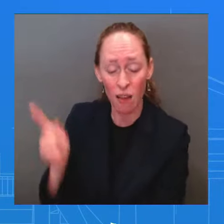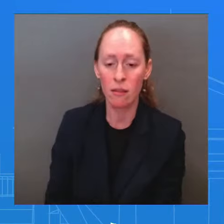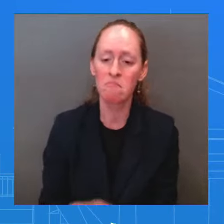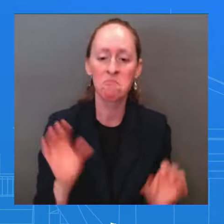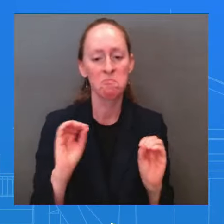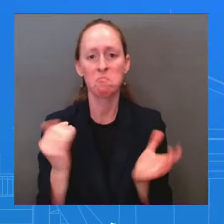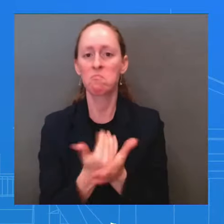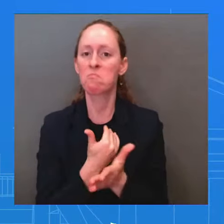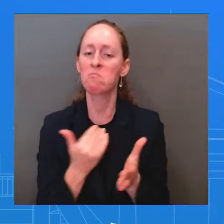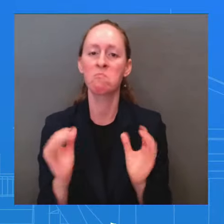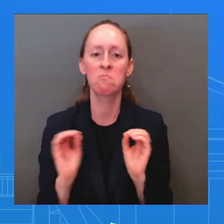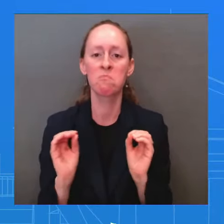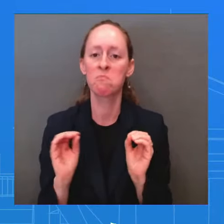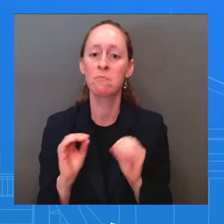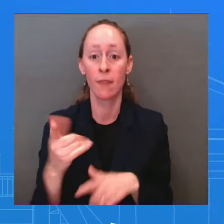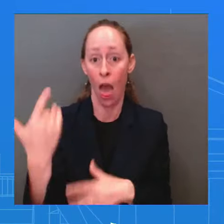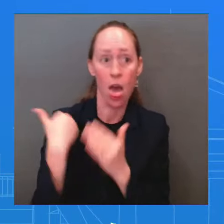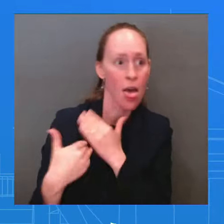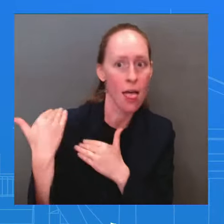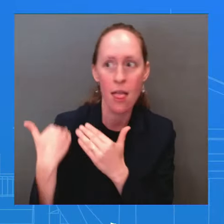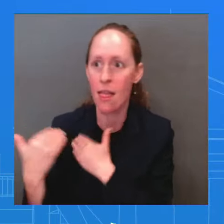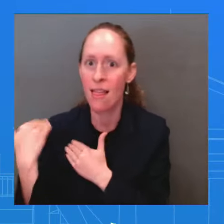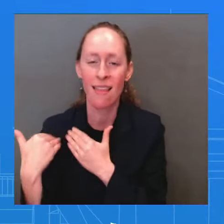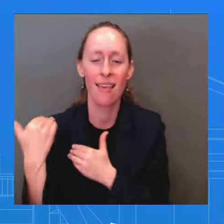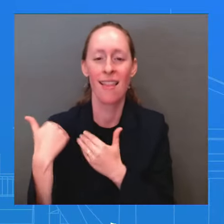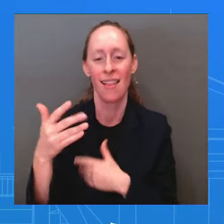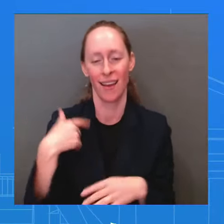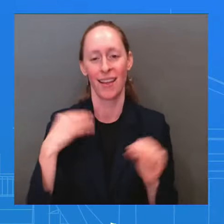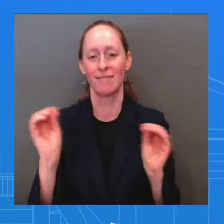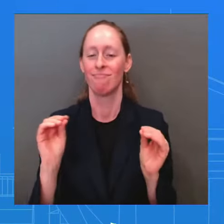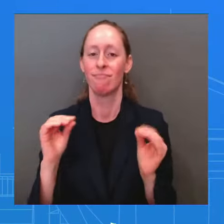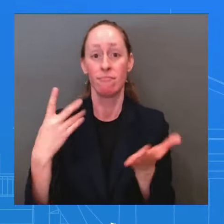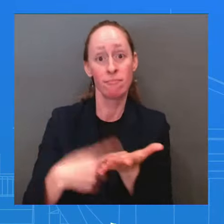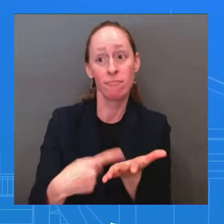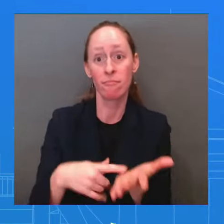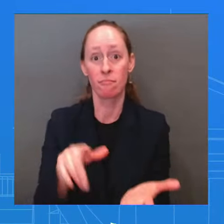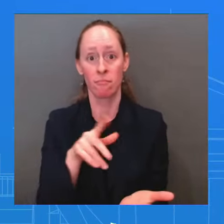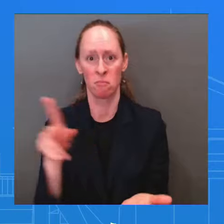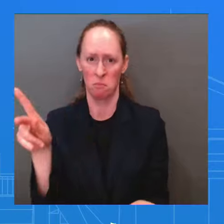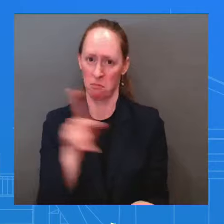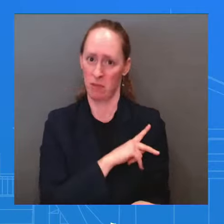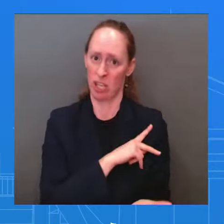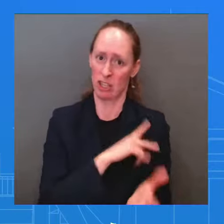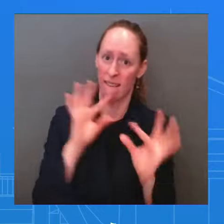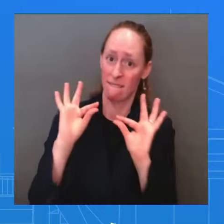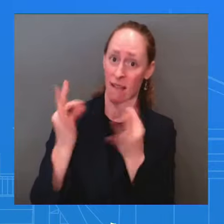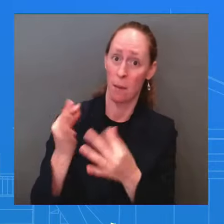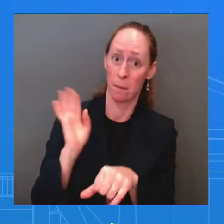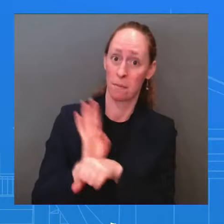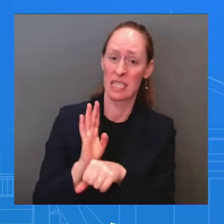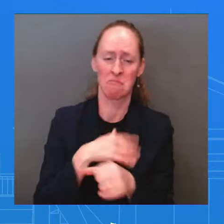I'm not going to get into private conversations that the President has with his family. I'm just not going to speak to it. The Press: Will those conversations, though, have to change given the heightened scrutiny -- Ms. Jean-Pierre: I'm just --